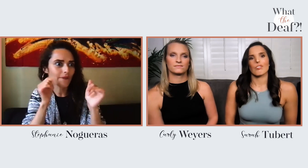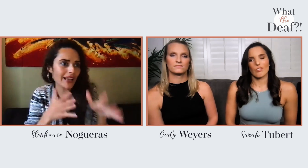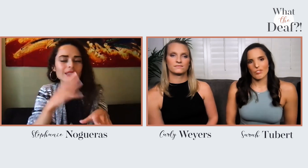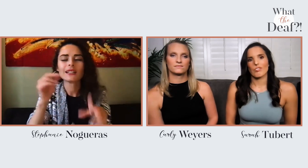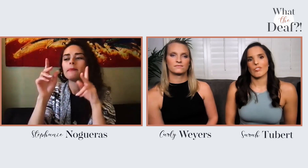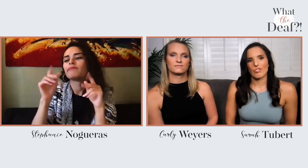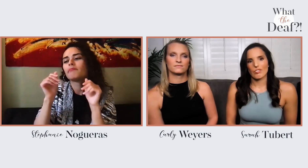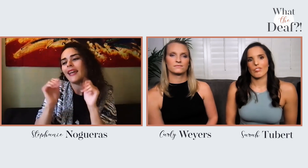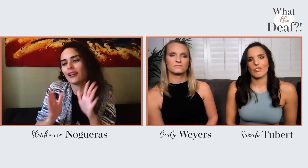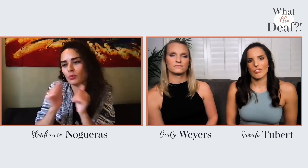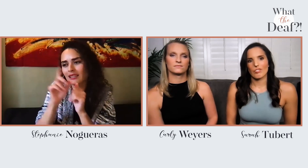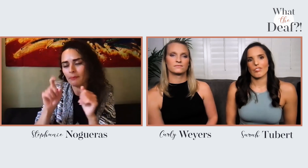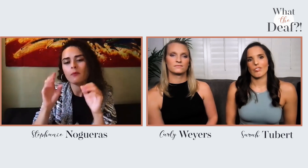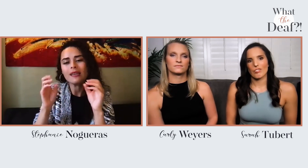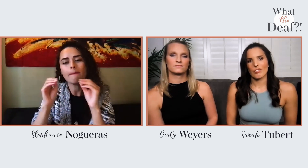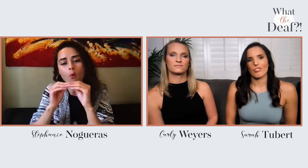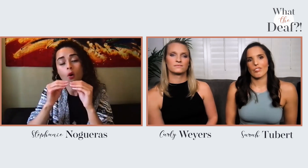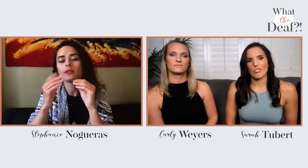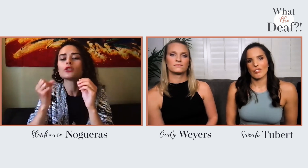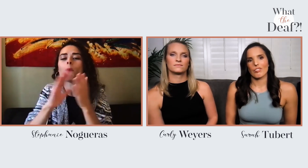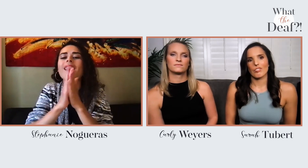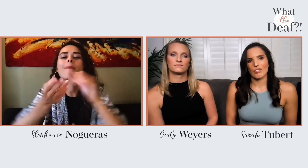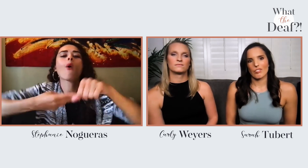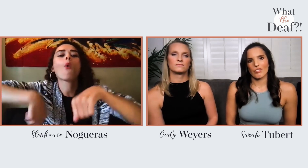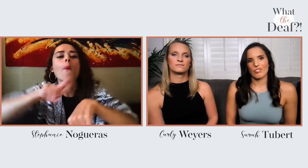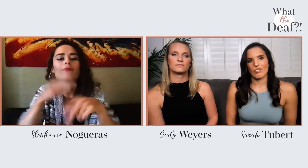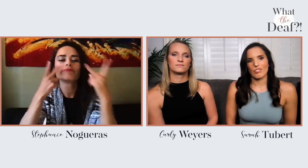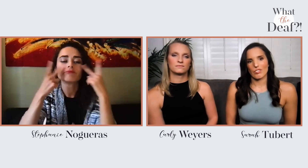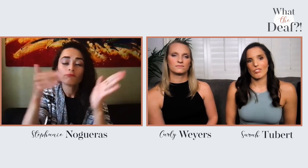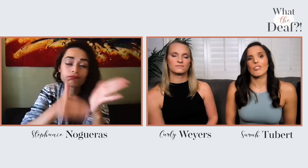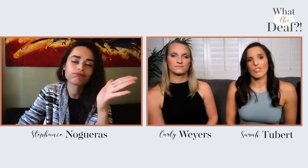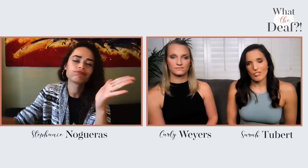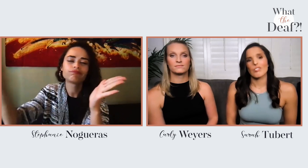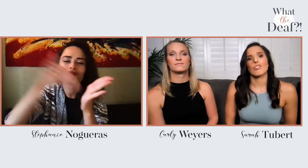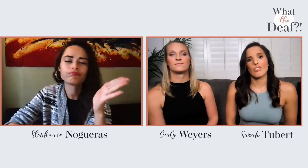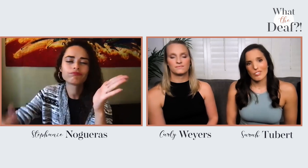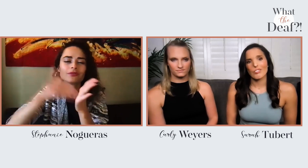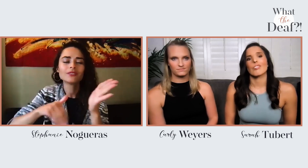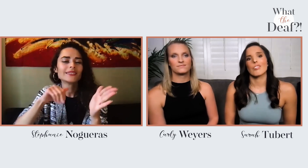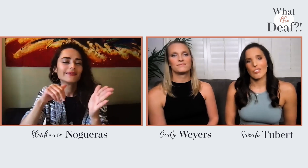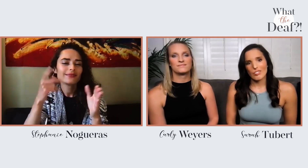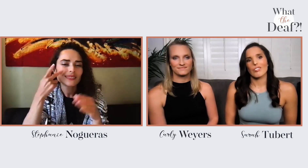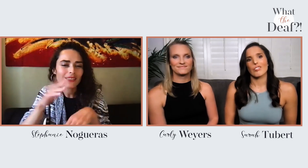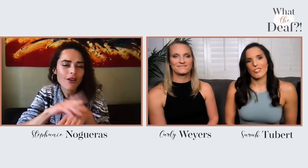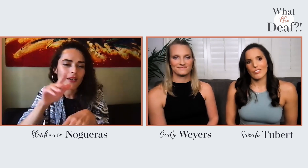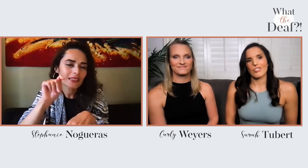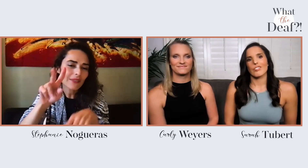deaf actors and more rules for actors with disabilities so that we can normalize seeing them on the screen over and over, right?